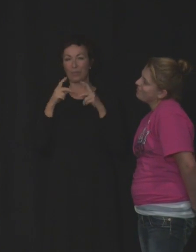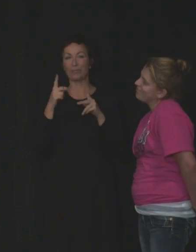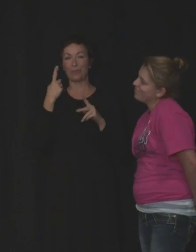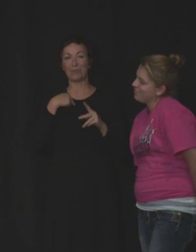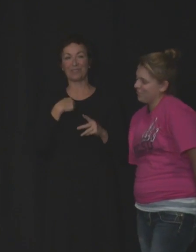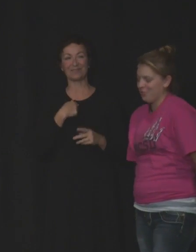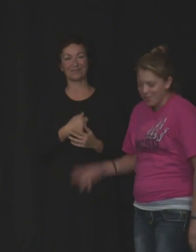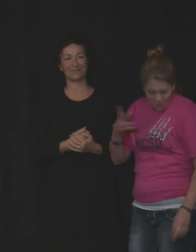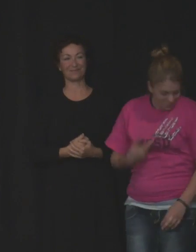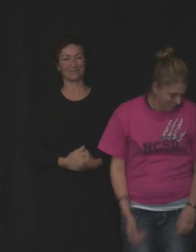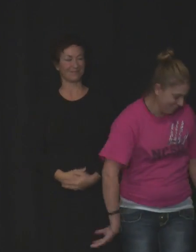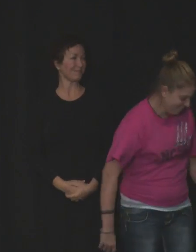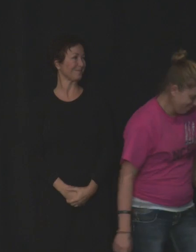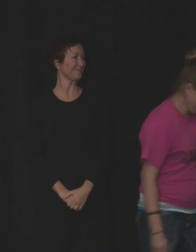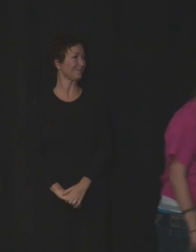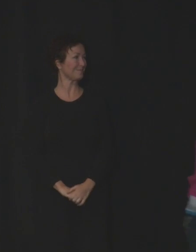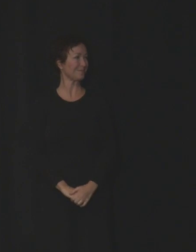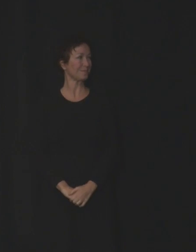Thank you for your question.